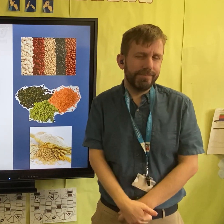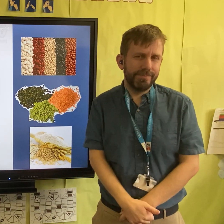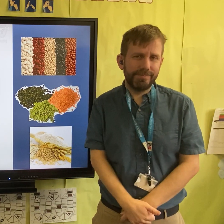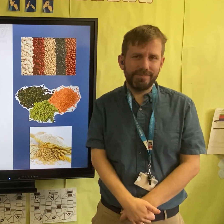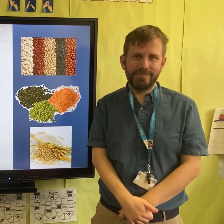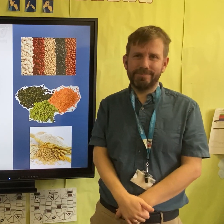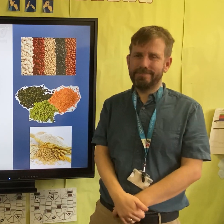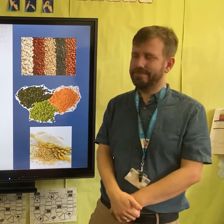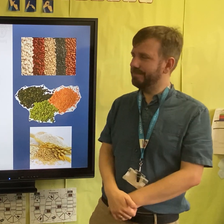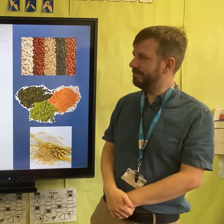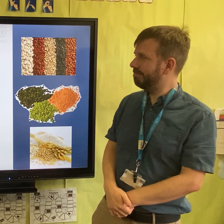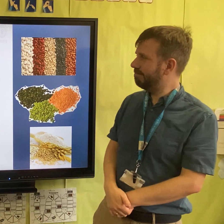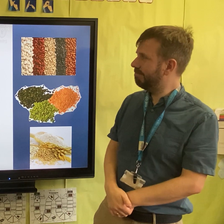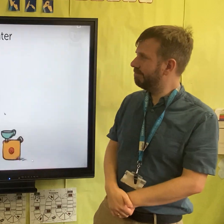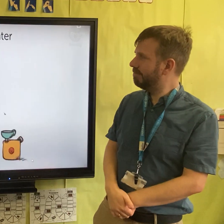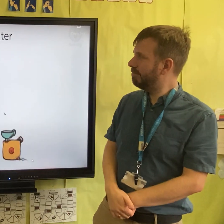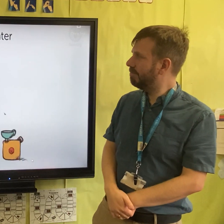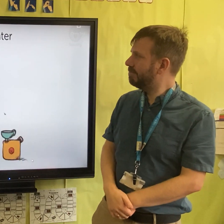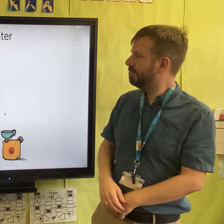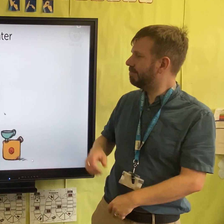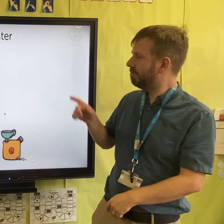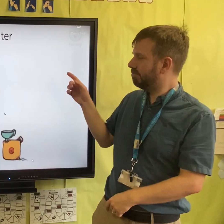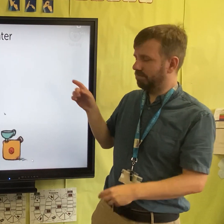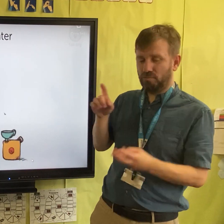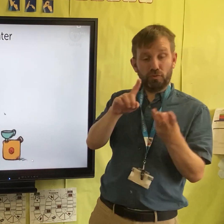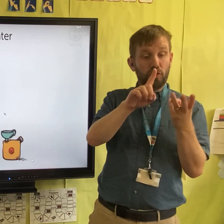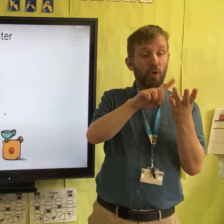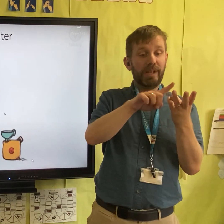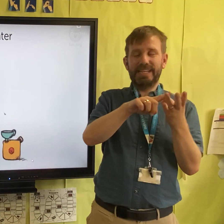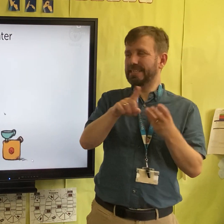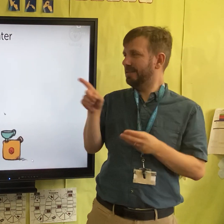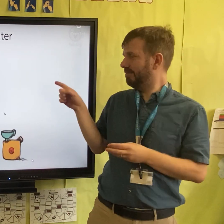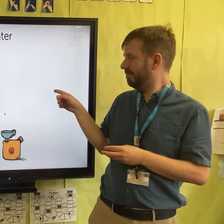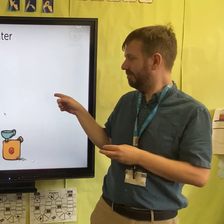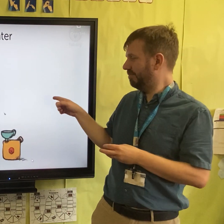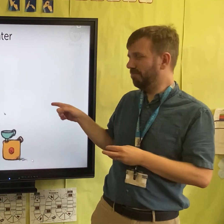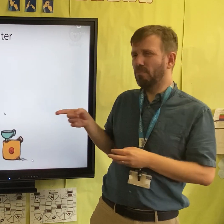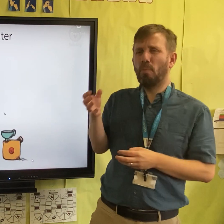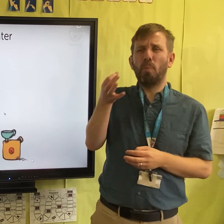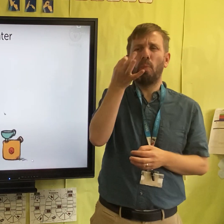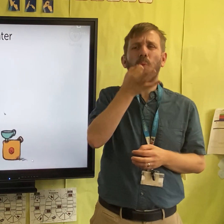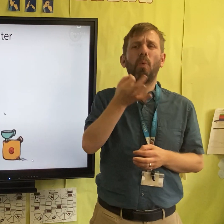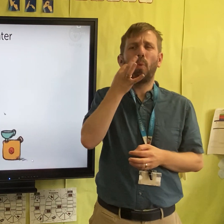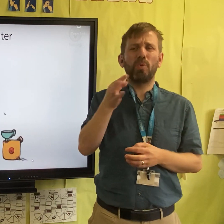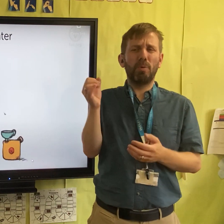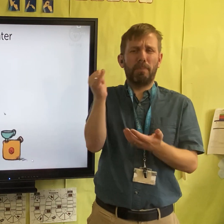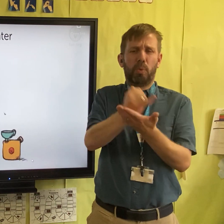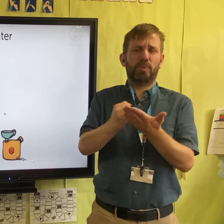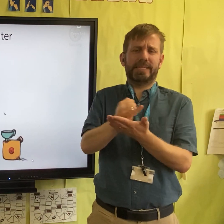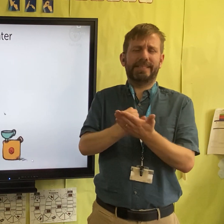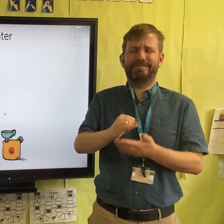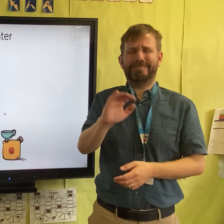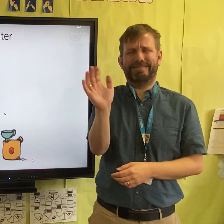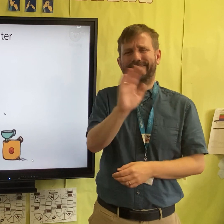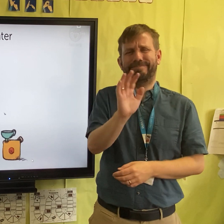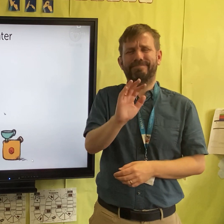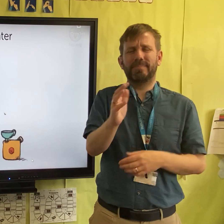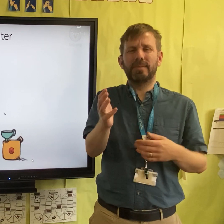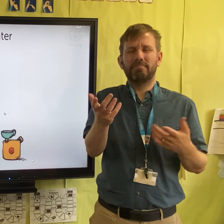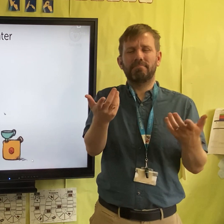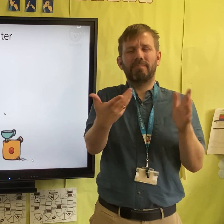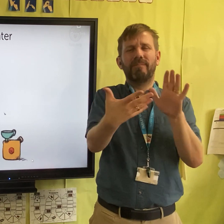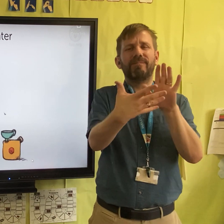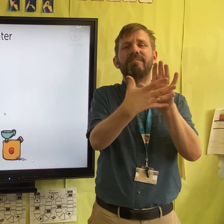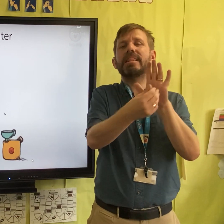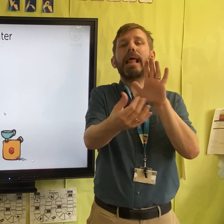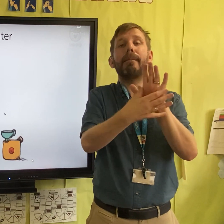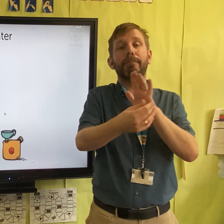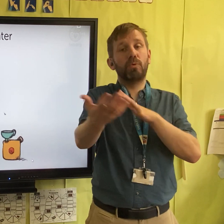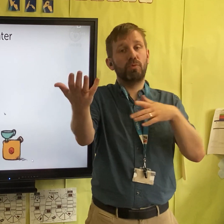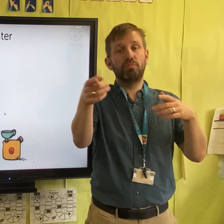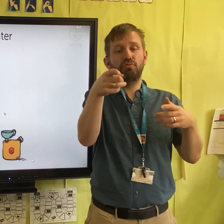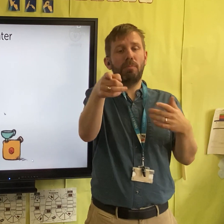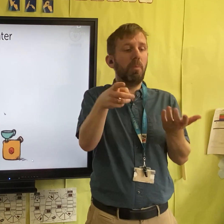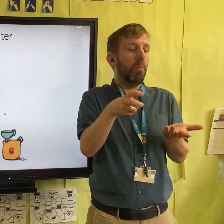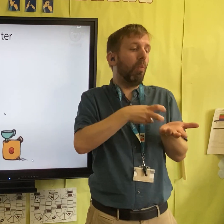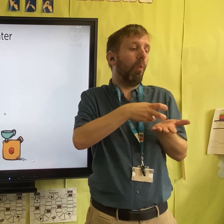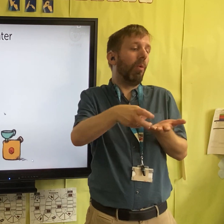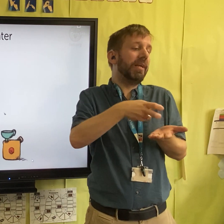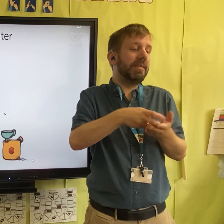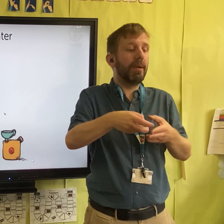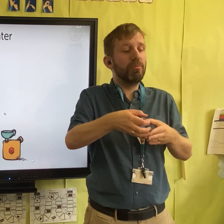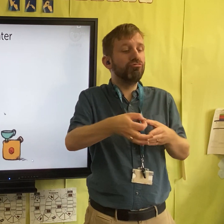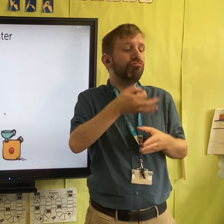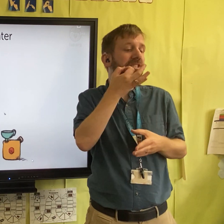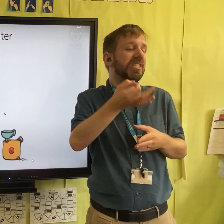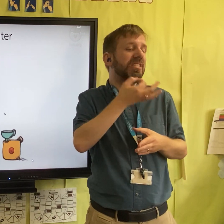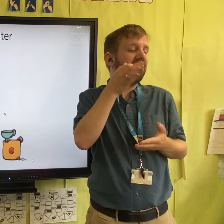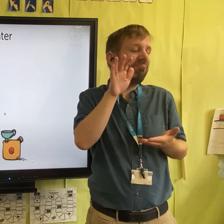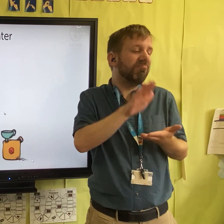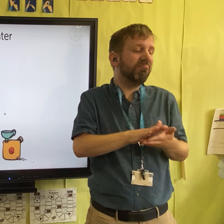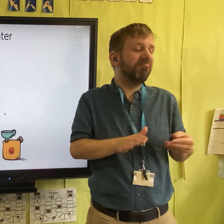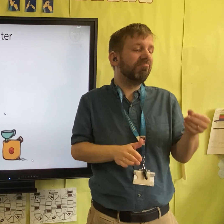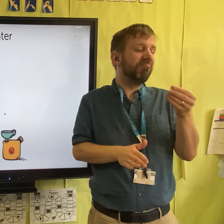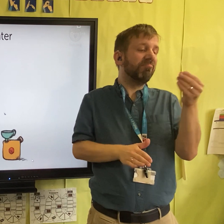why it's important. Thirdly, don't pollute the water. For example, if you're walking and you're